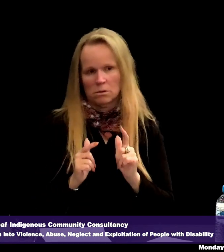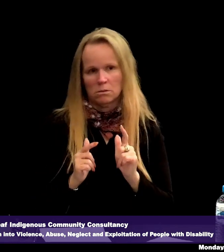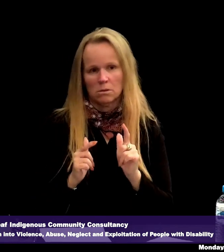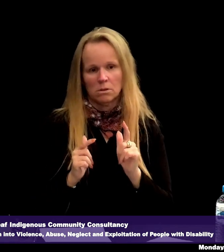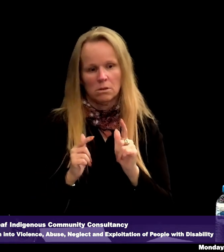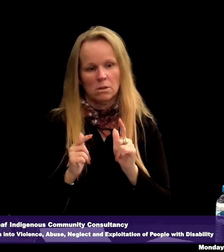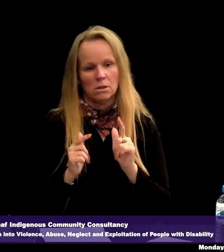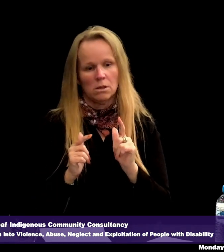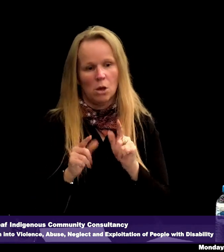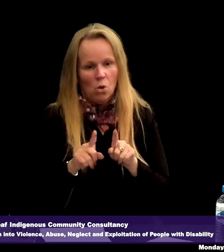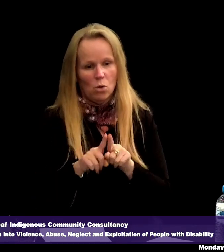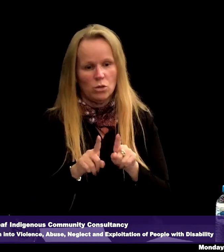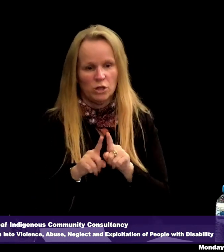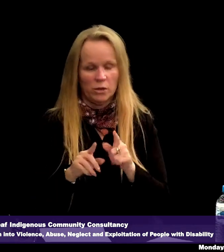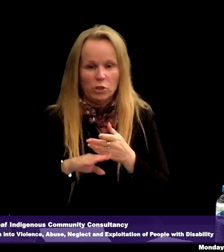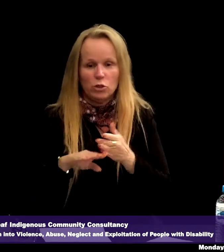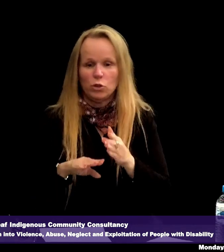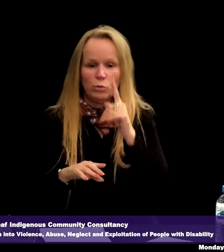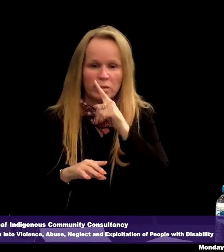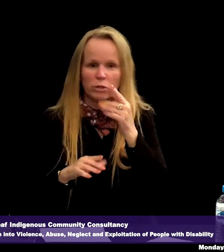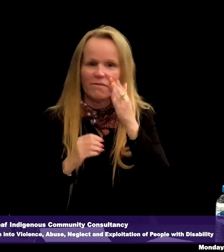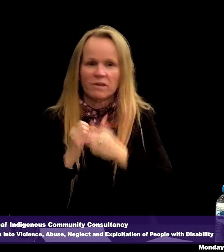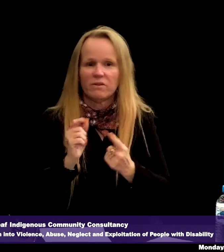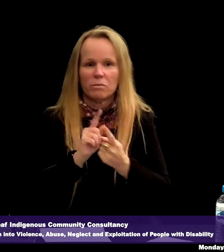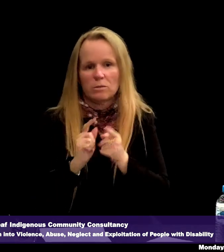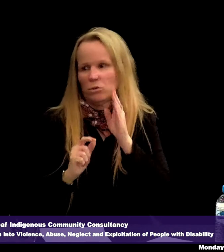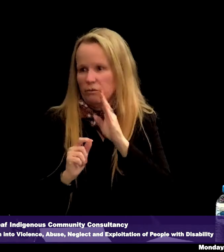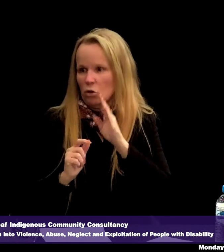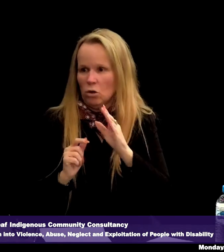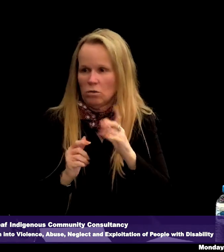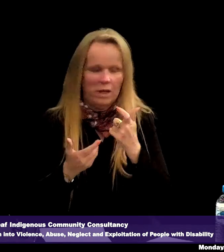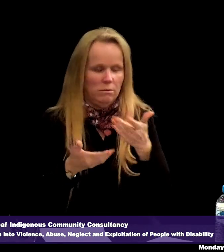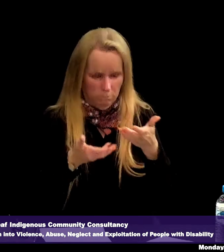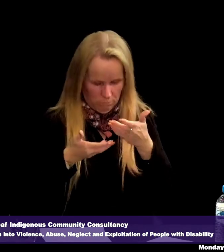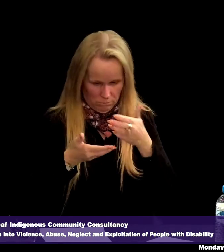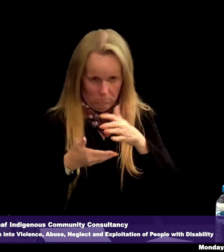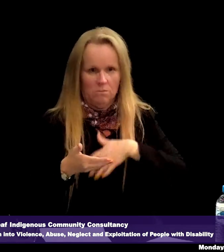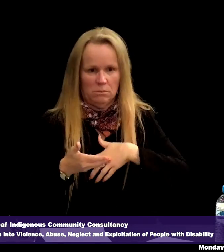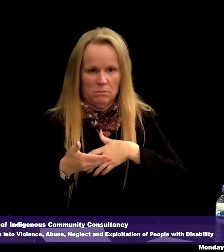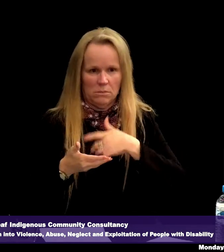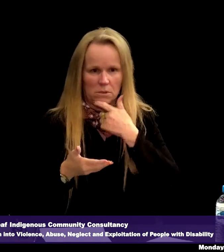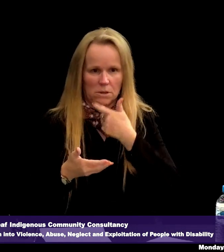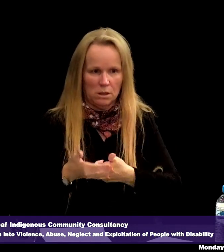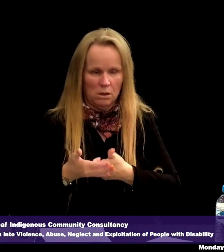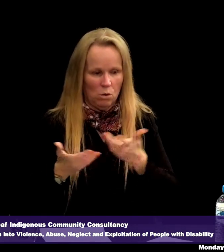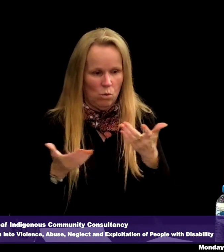I've worked in. And also there are new people I've never met before, and I'm